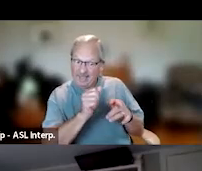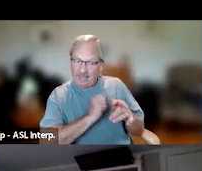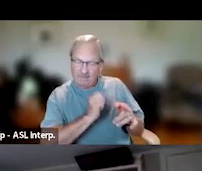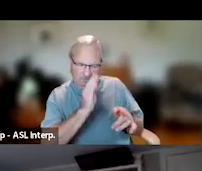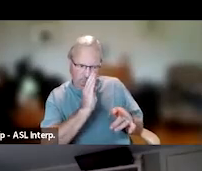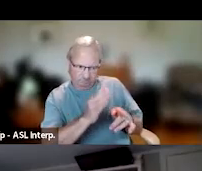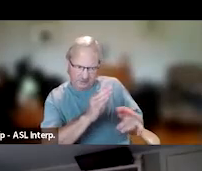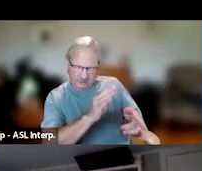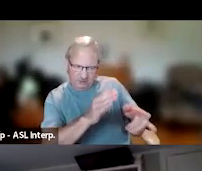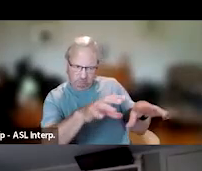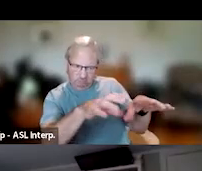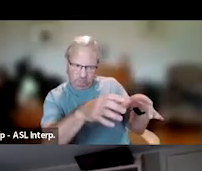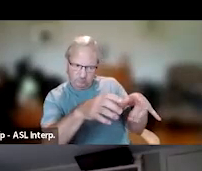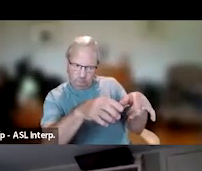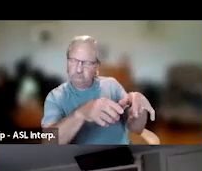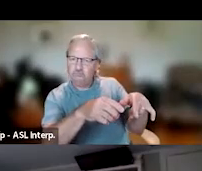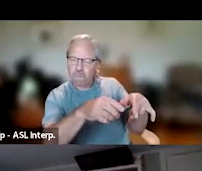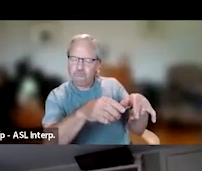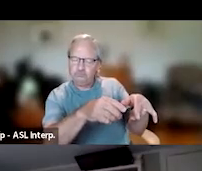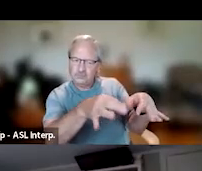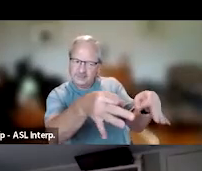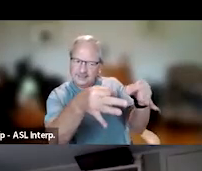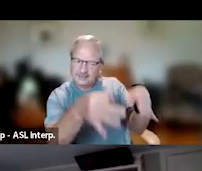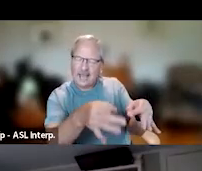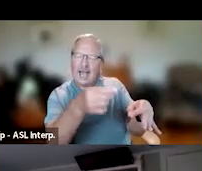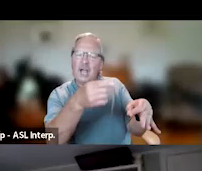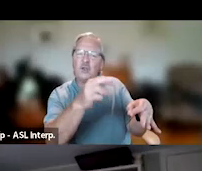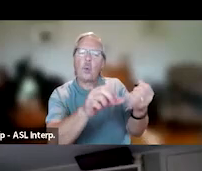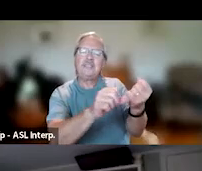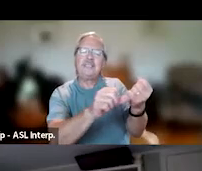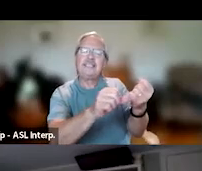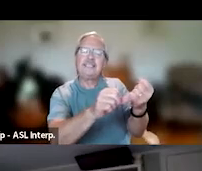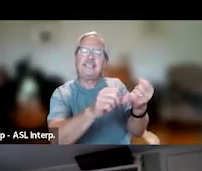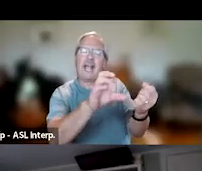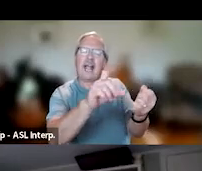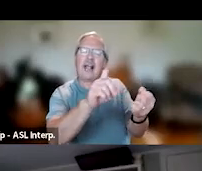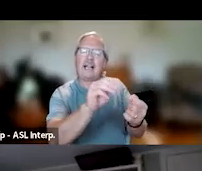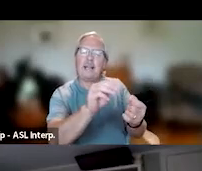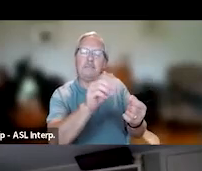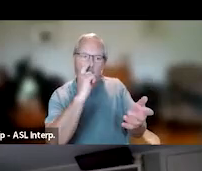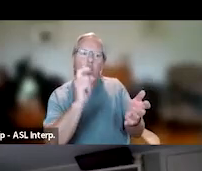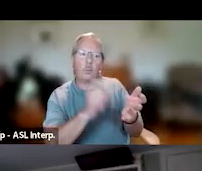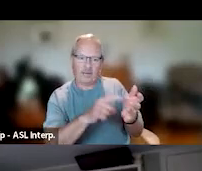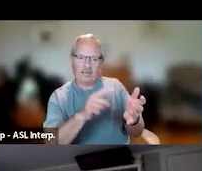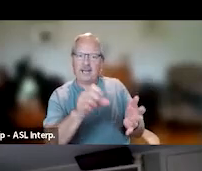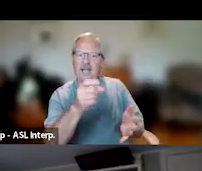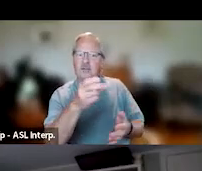that decides SOAR assisted claims, they are gonna recognize SOAR when those cases come through,